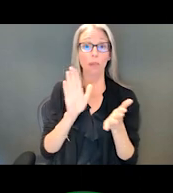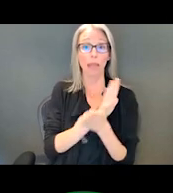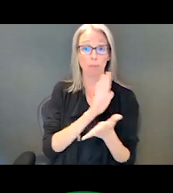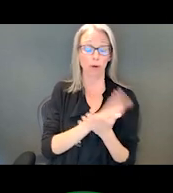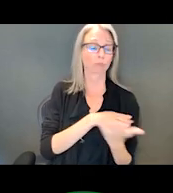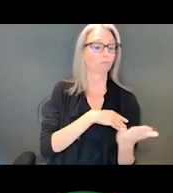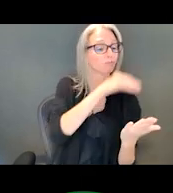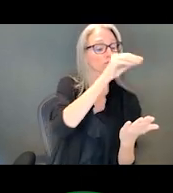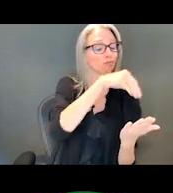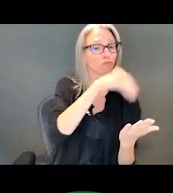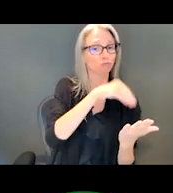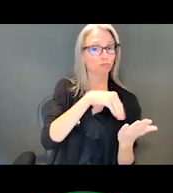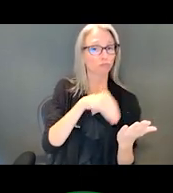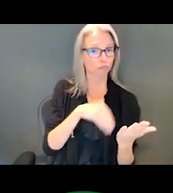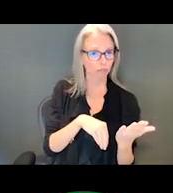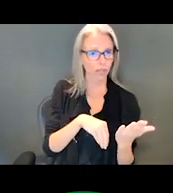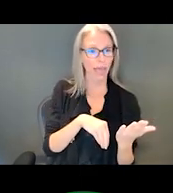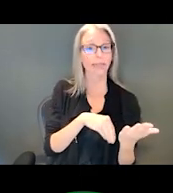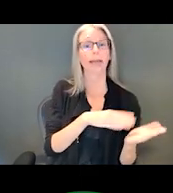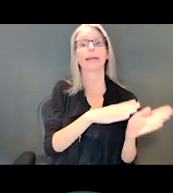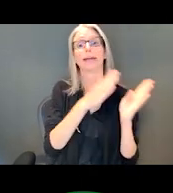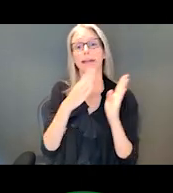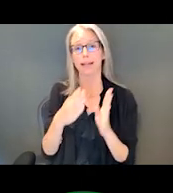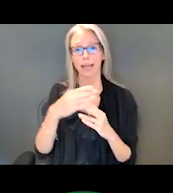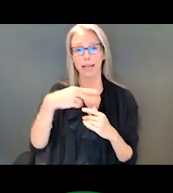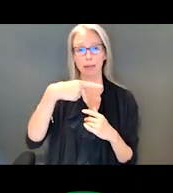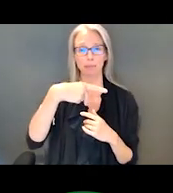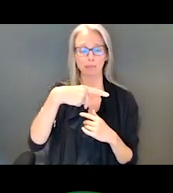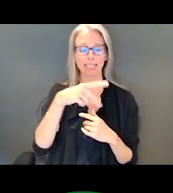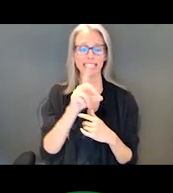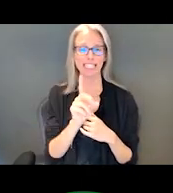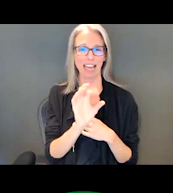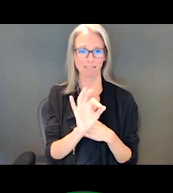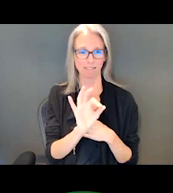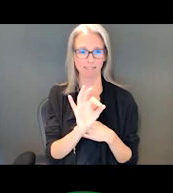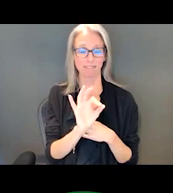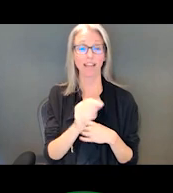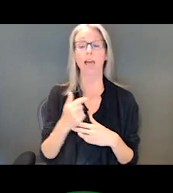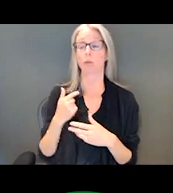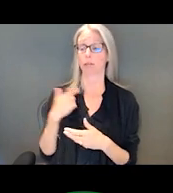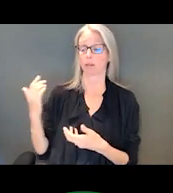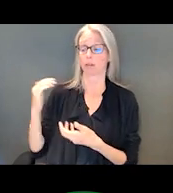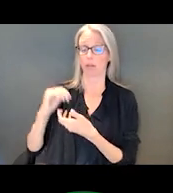So we had all of hundreds of standards that we gleaned from the ADA from the CSA from